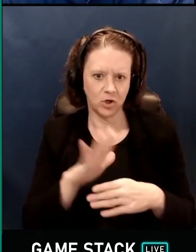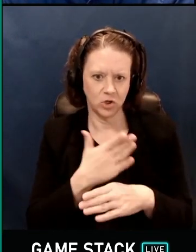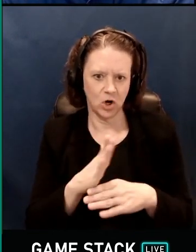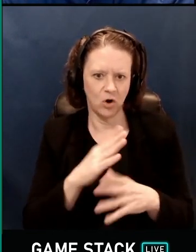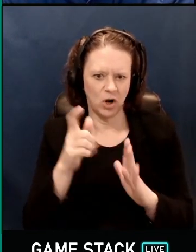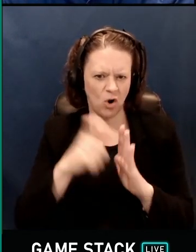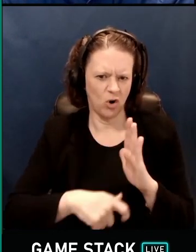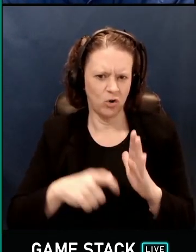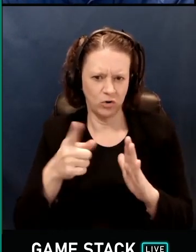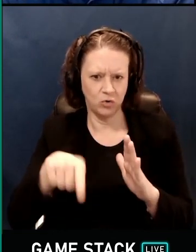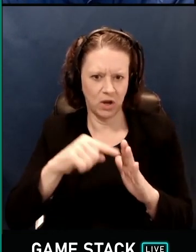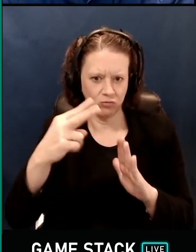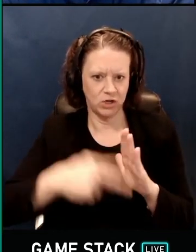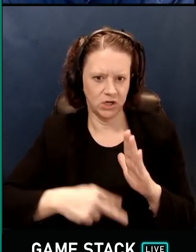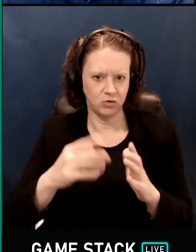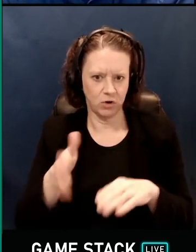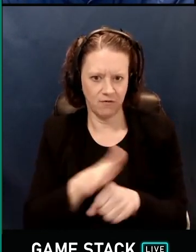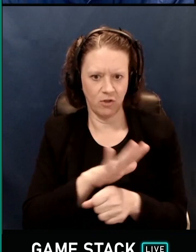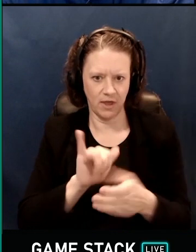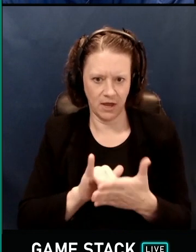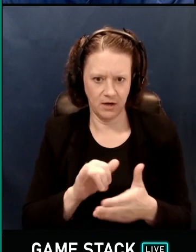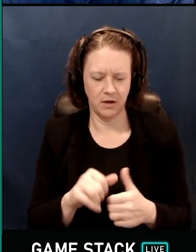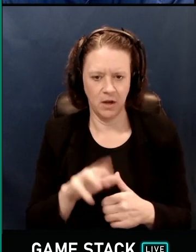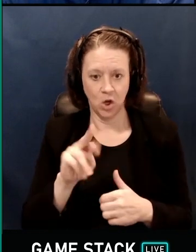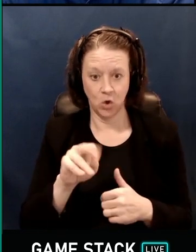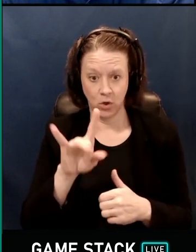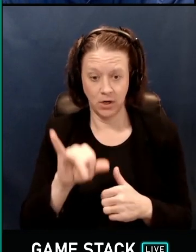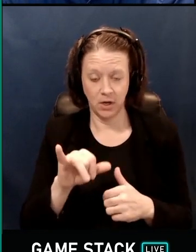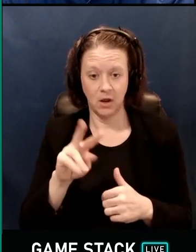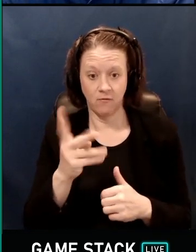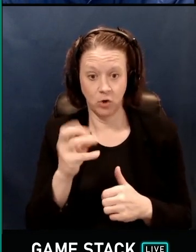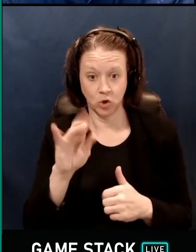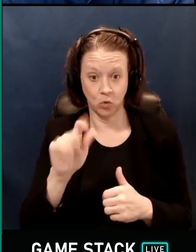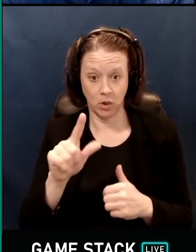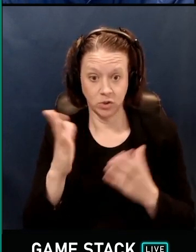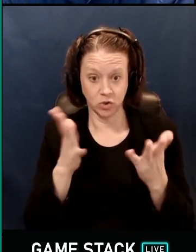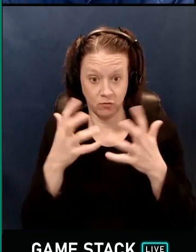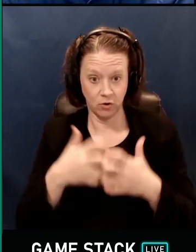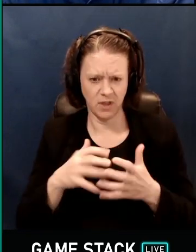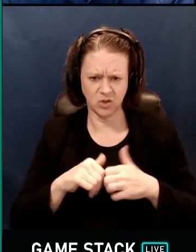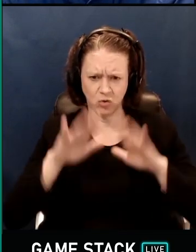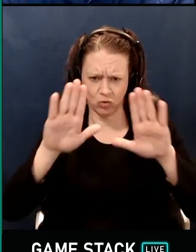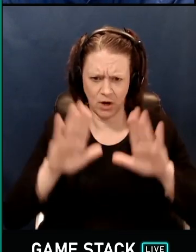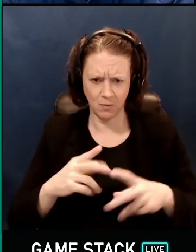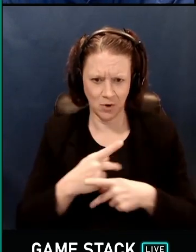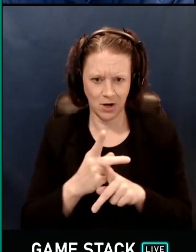Unity Build Server is a great product. I hope you get some useful insight from my talk,